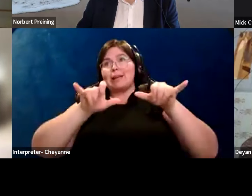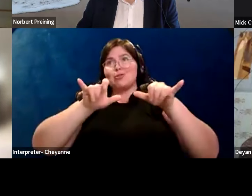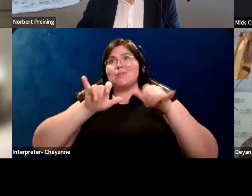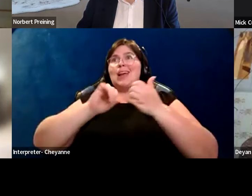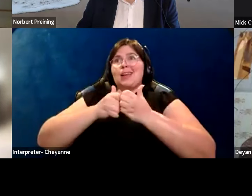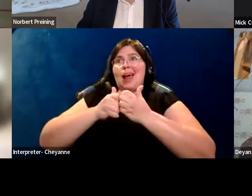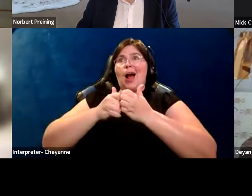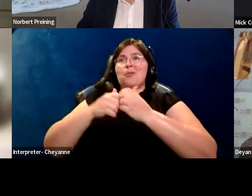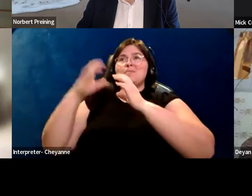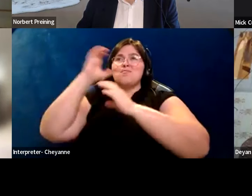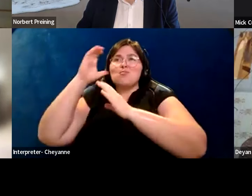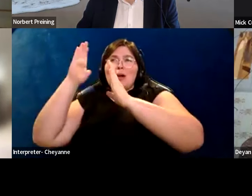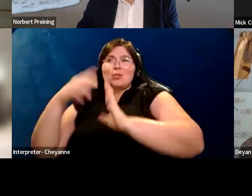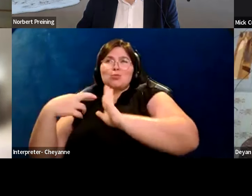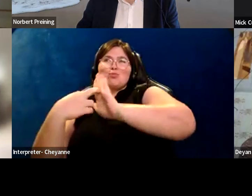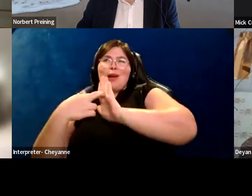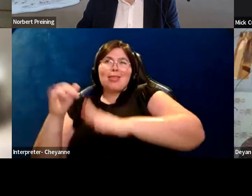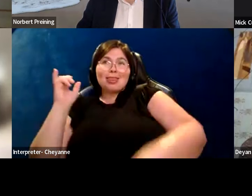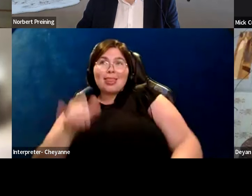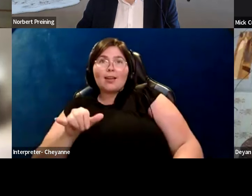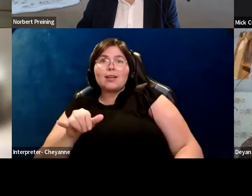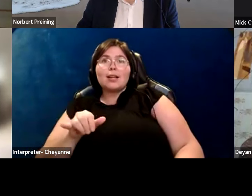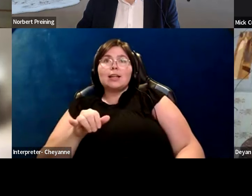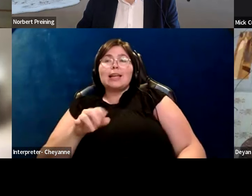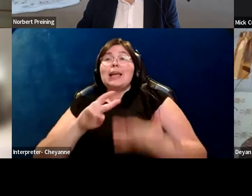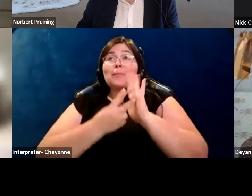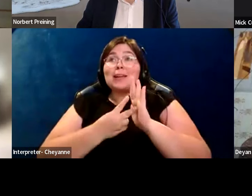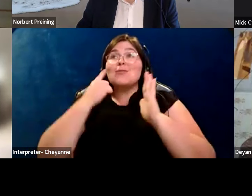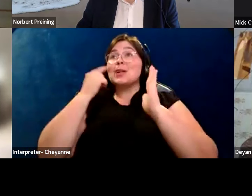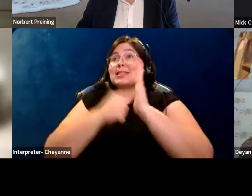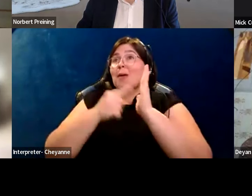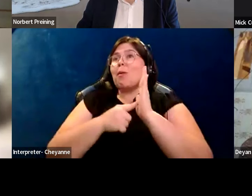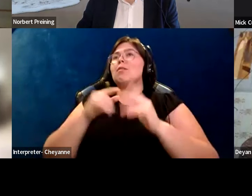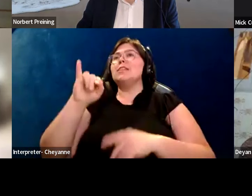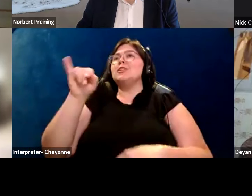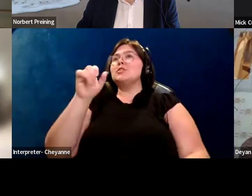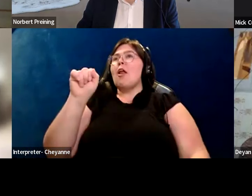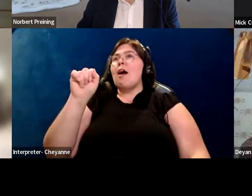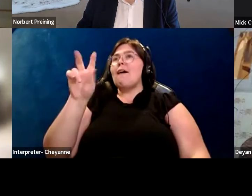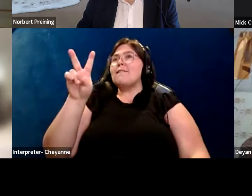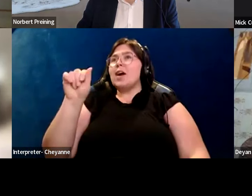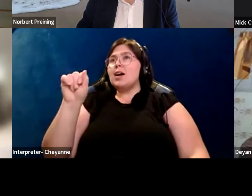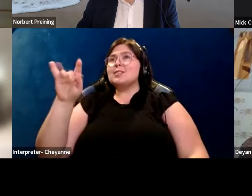And that allows code like JavaScript and stuff to interact with that HTML.